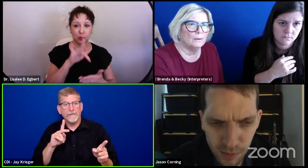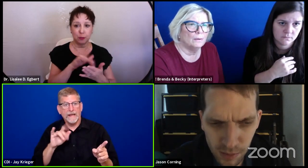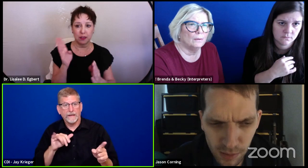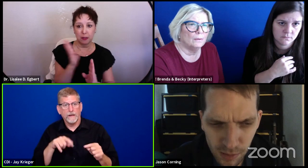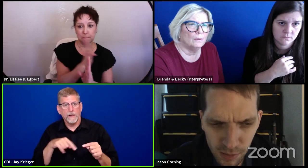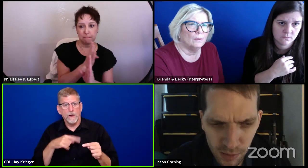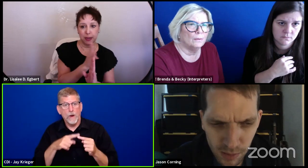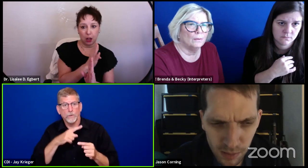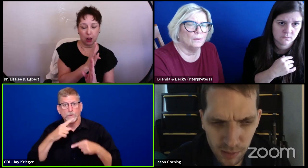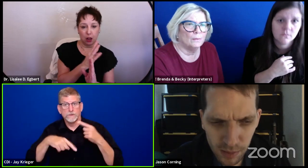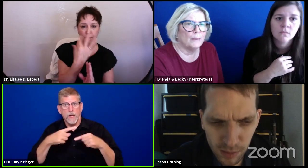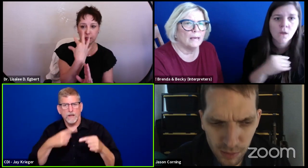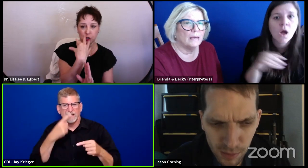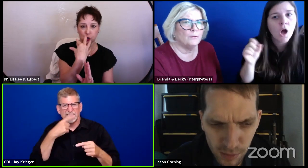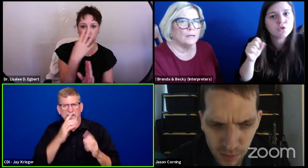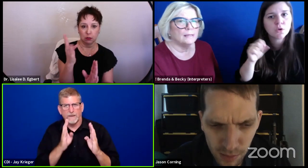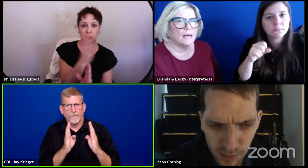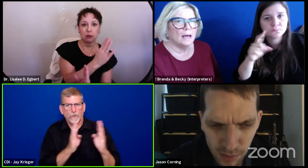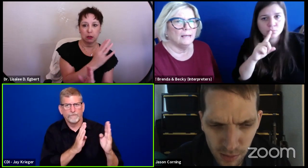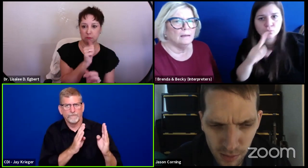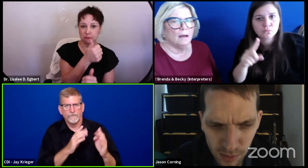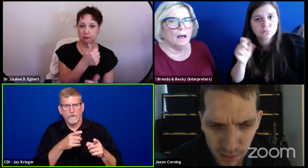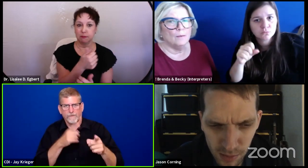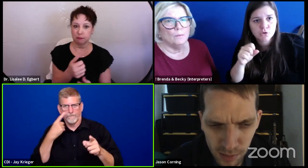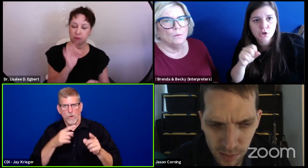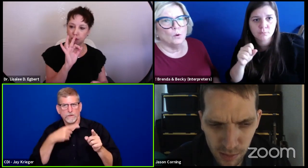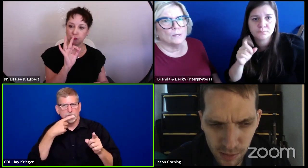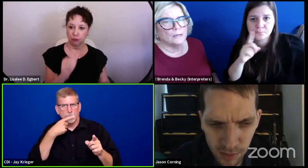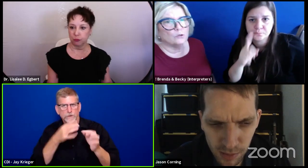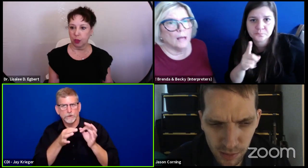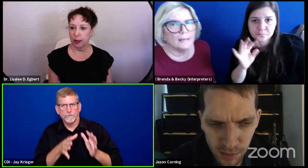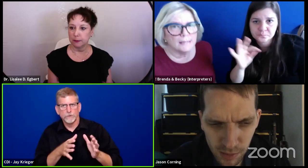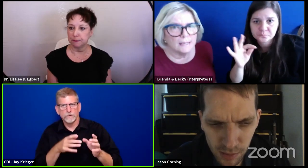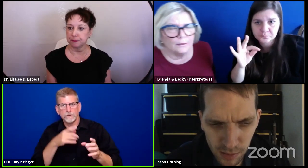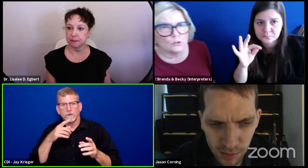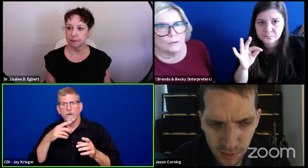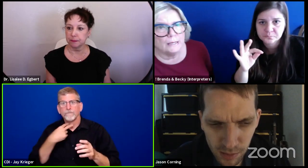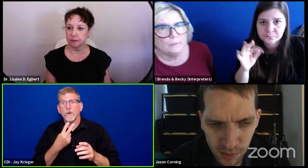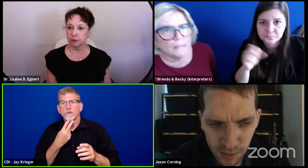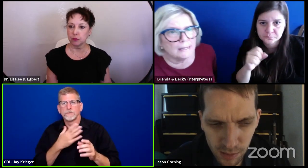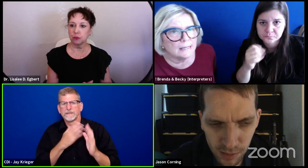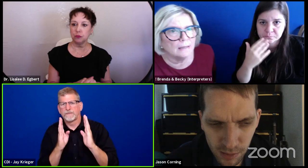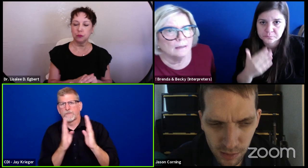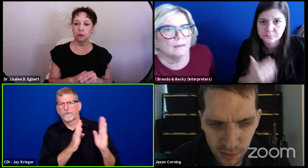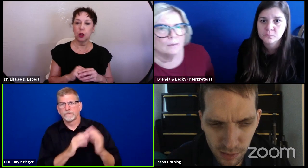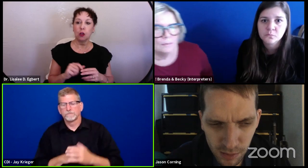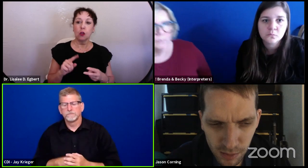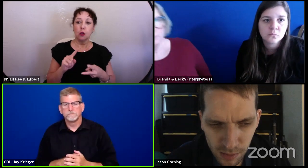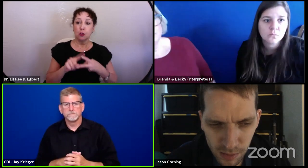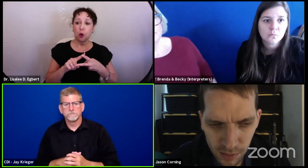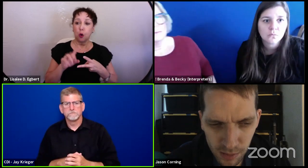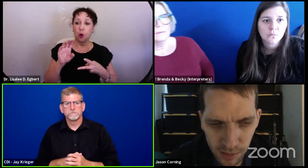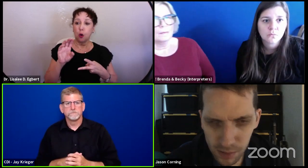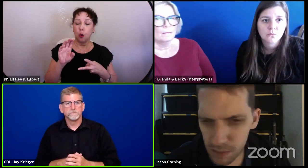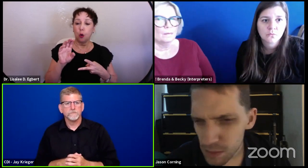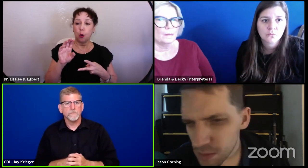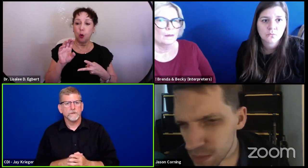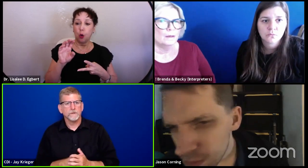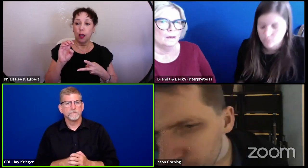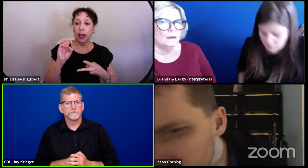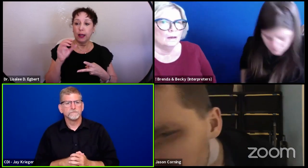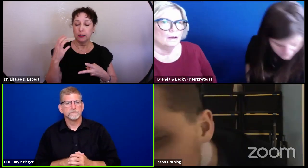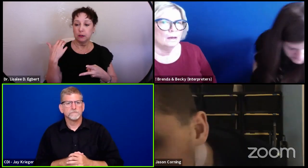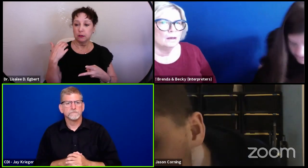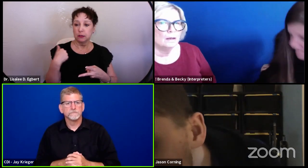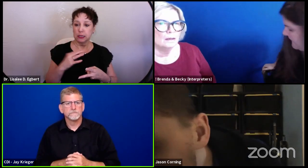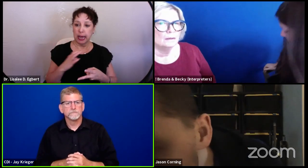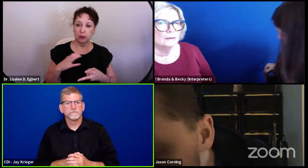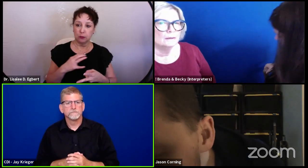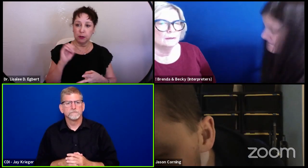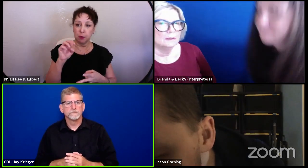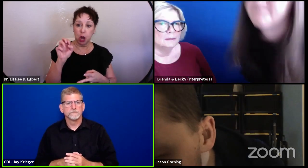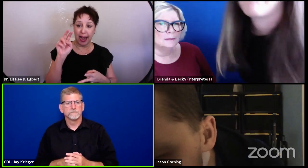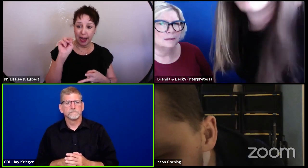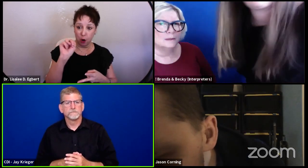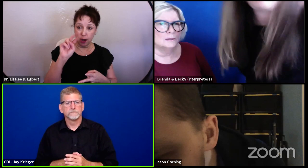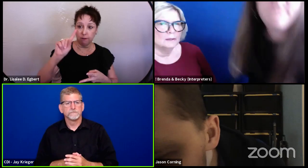Becky, if you can sign more centralized in the screen, please.